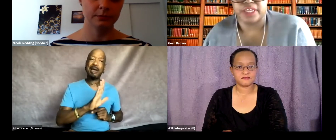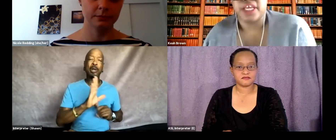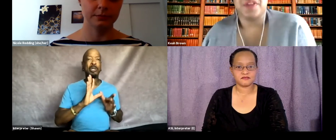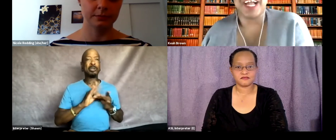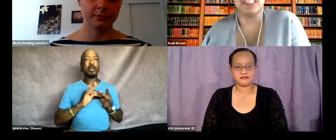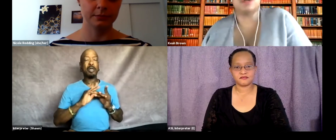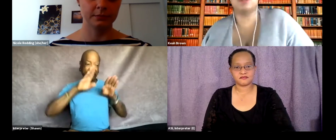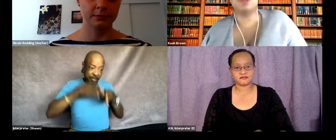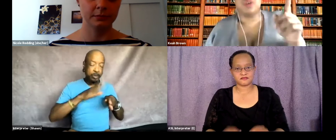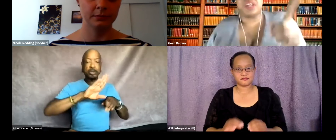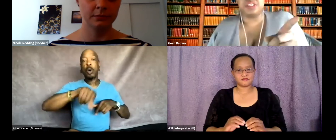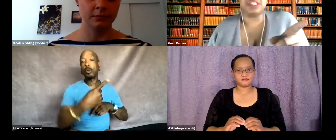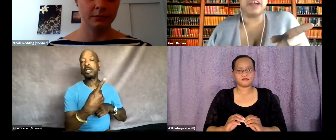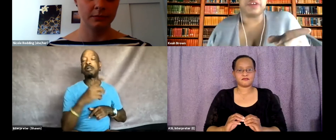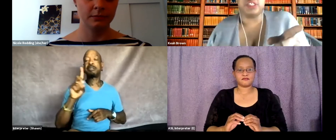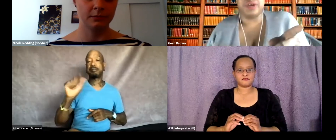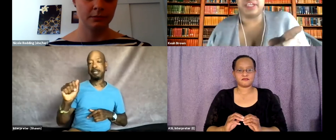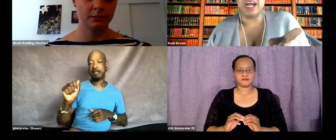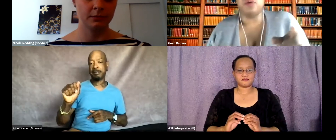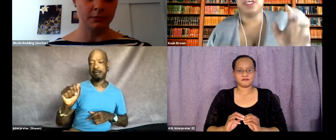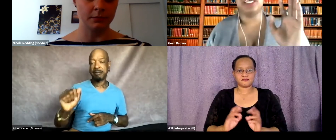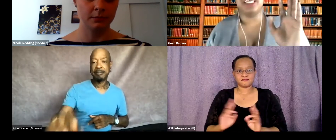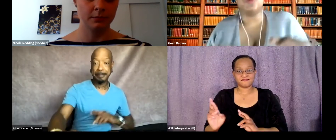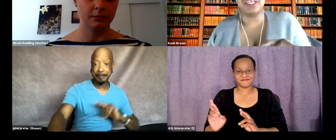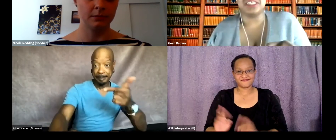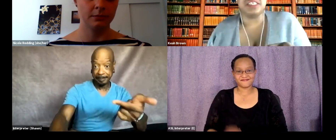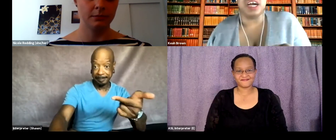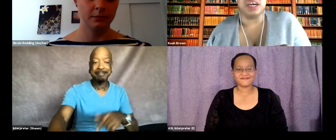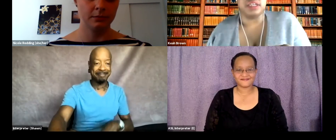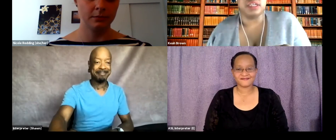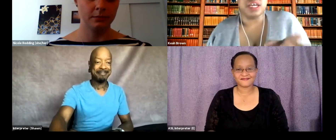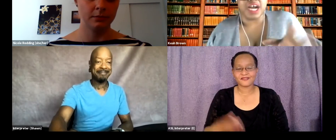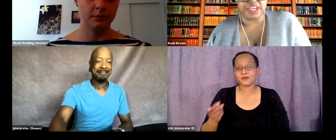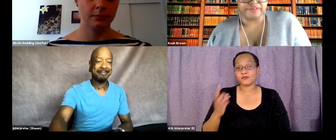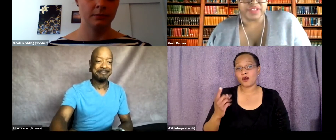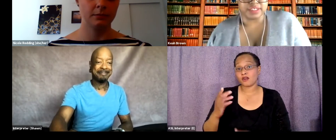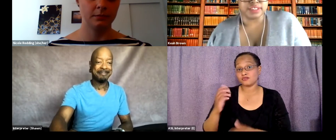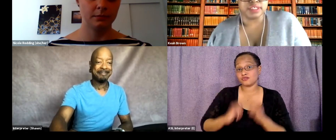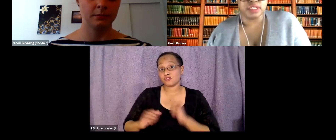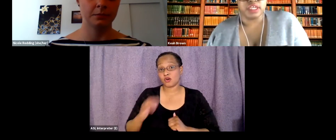but I think a good show that does that for kids right now is Raising Dion on Netflix